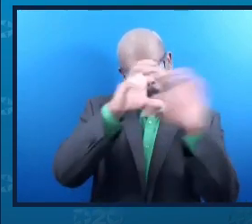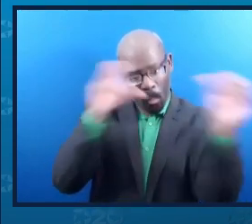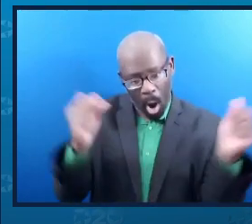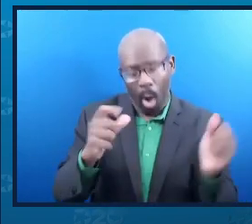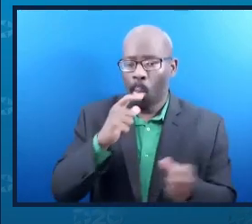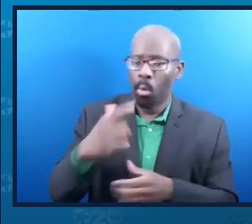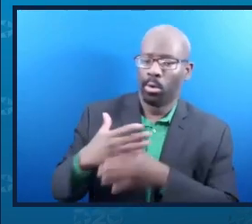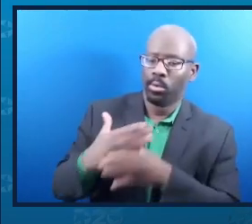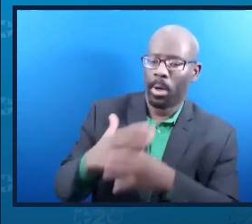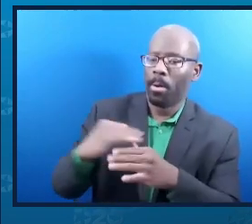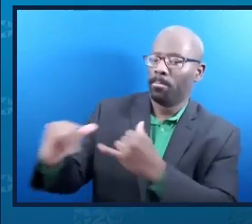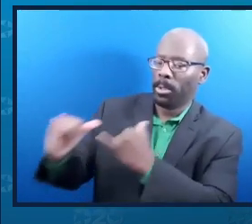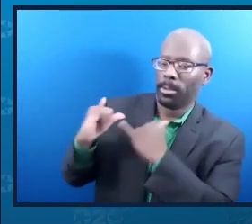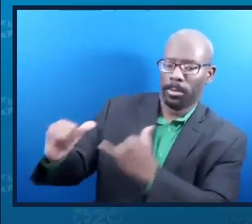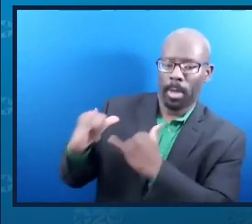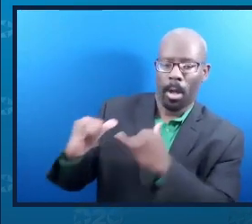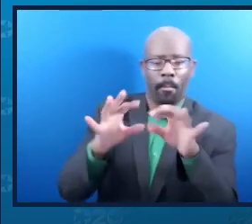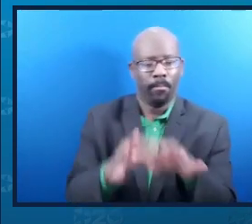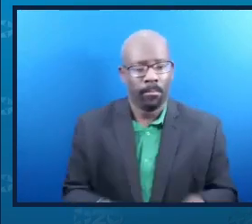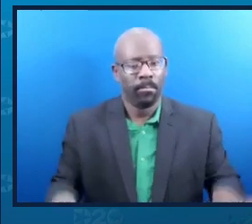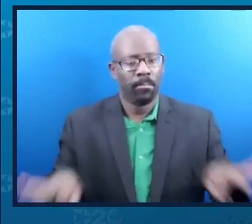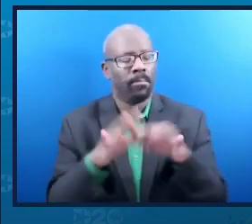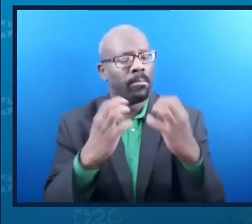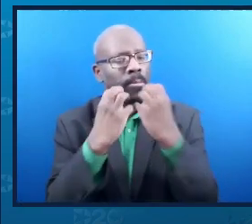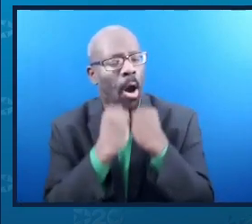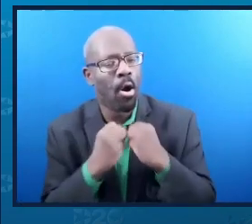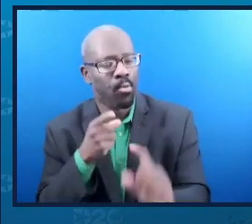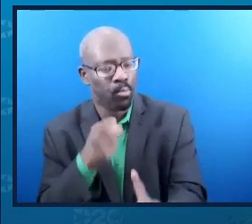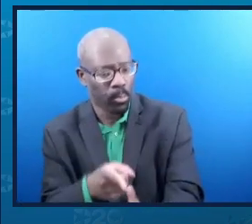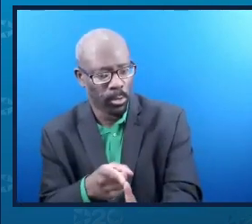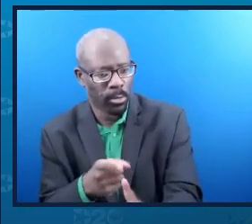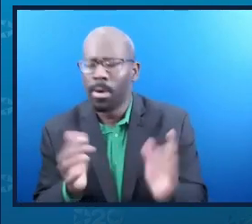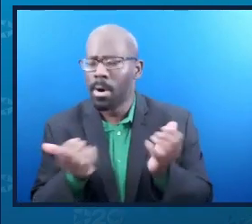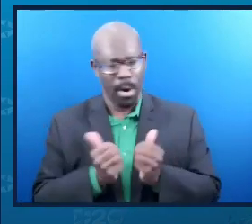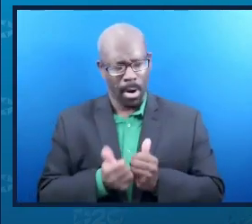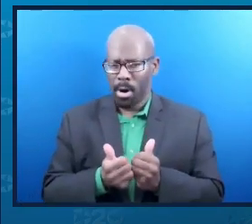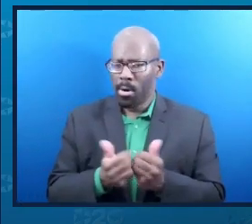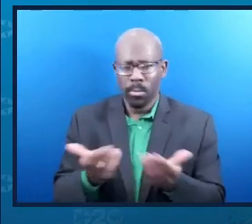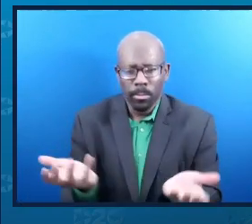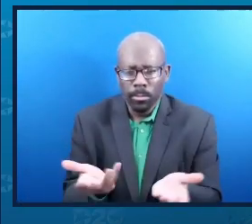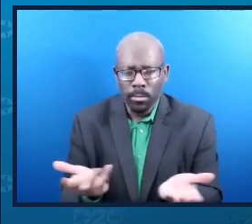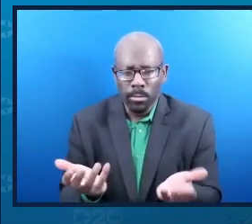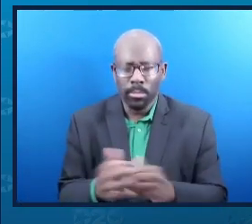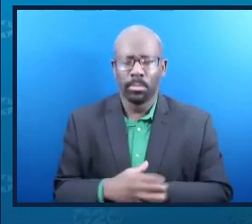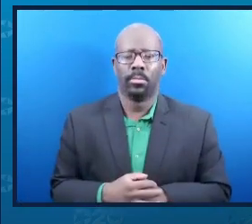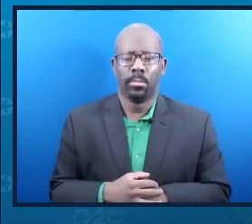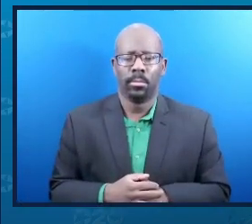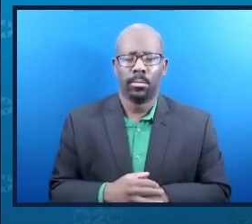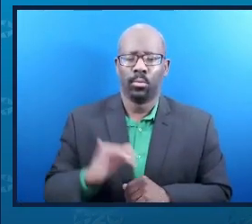IT STARTS WITH VOTING AGAINST